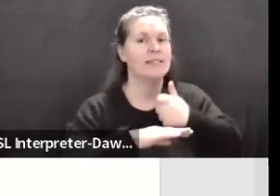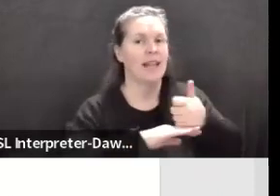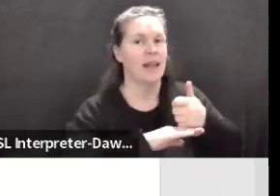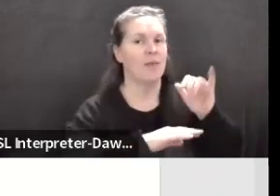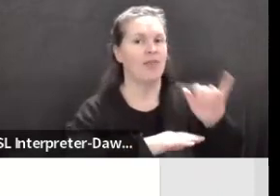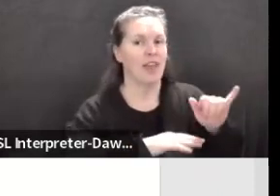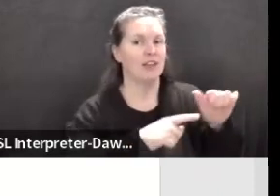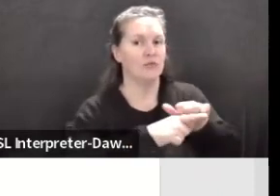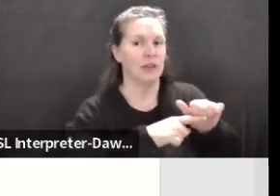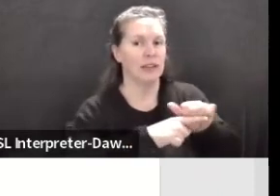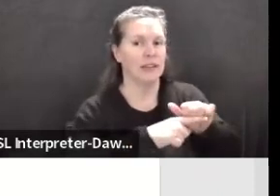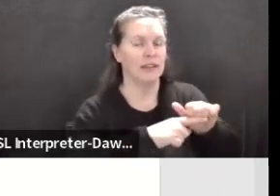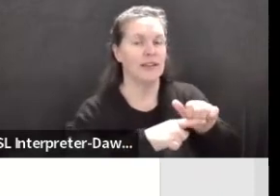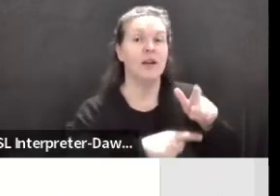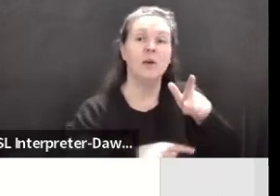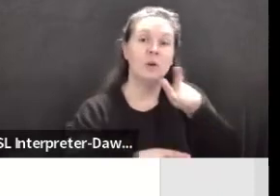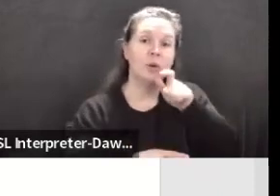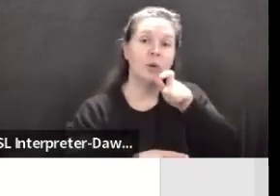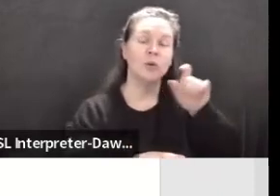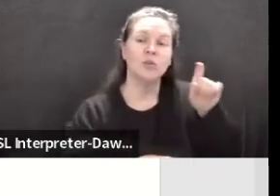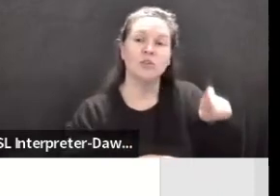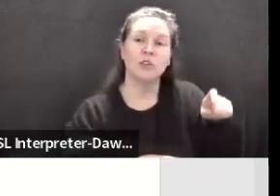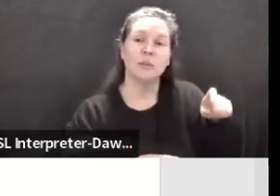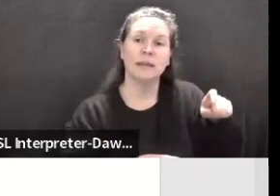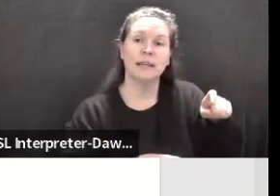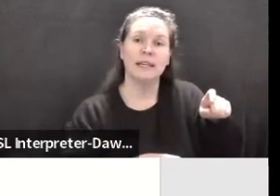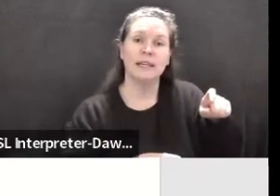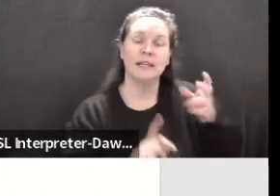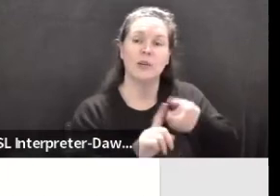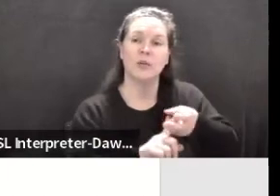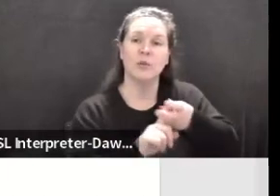in terms of who should we be recruiting to be peer trainers.